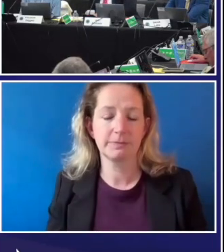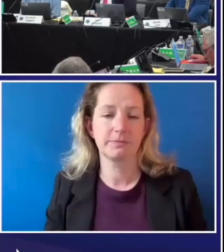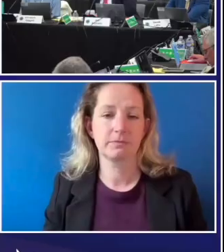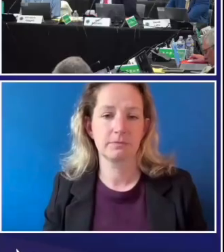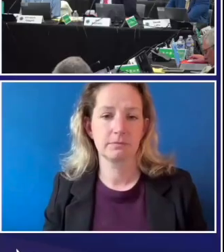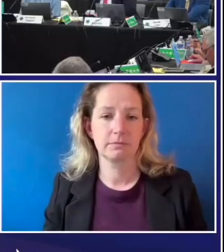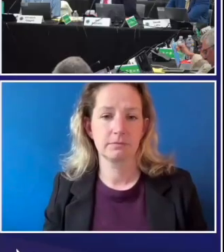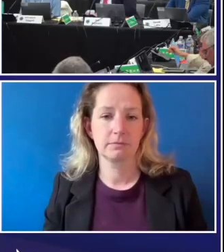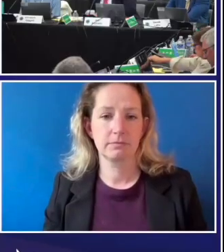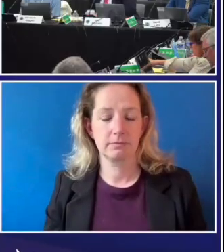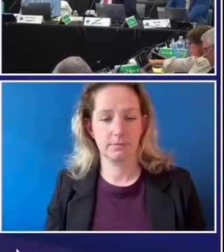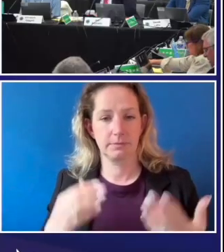Next section. All right.